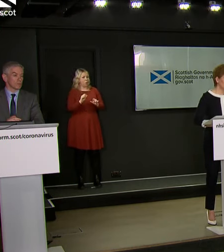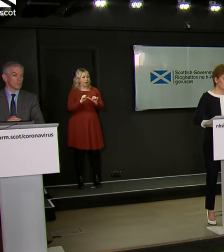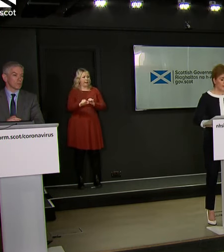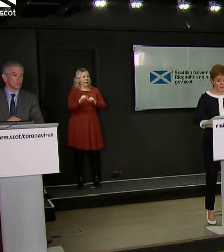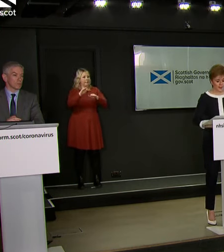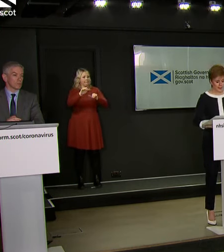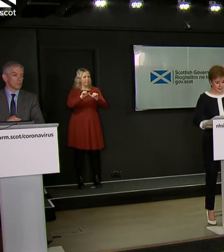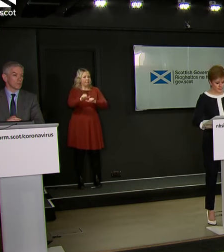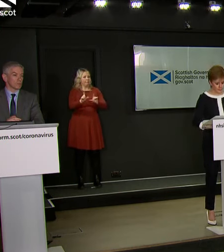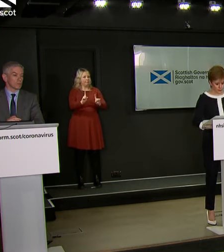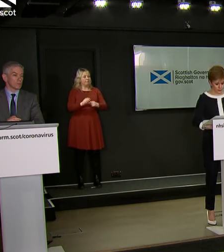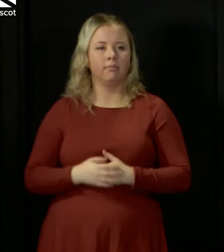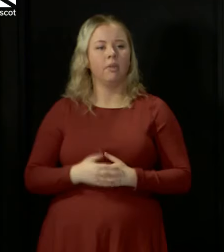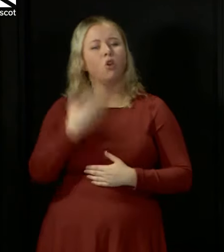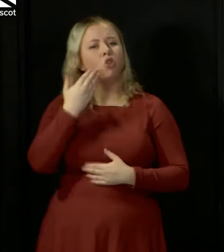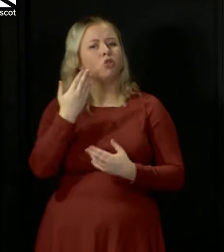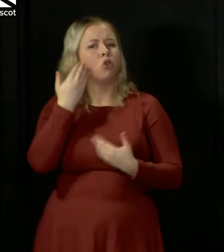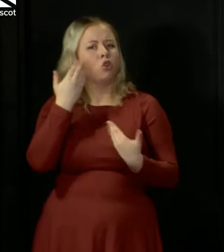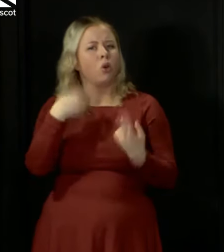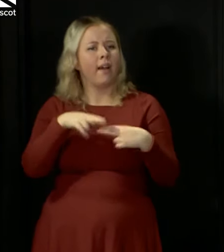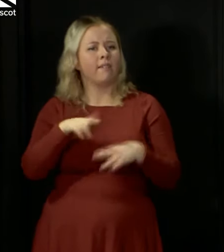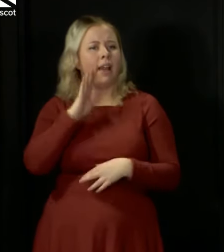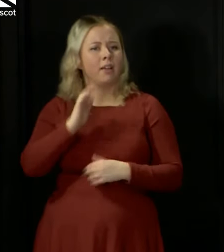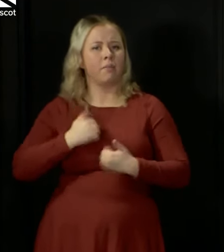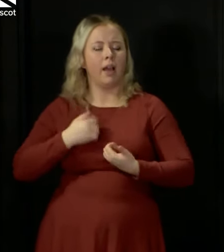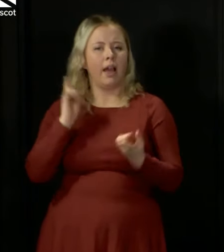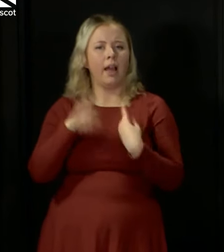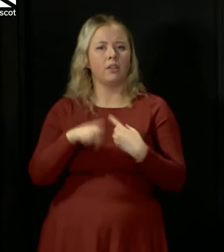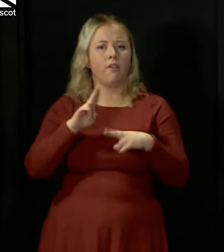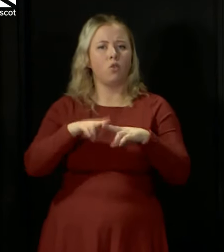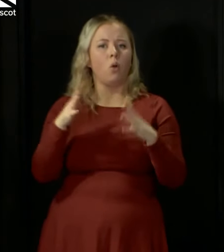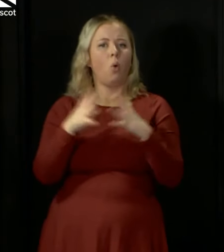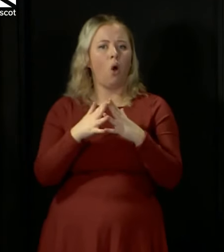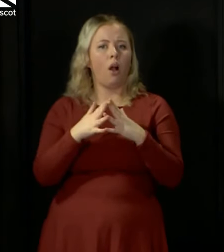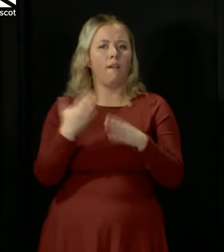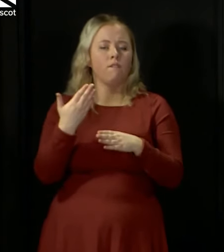I don't know if you heard my answer to Fiona Walker of the BBC earlier on, so I won't repeat